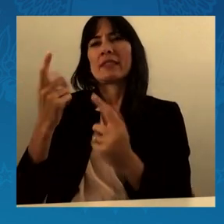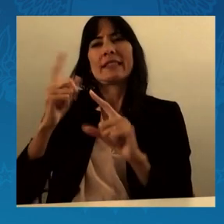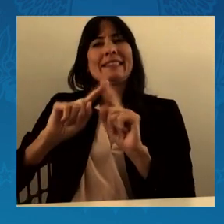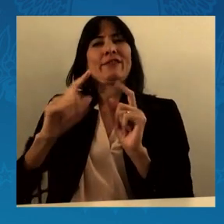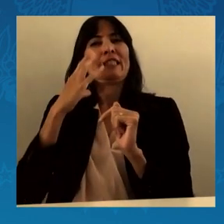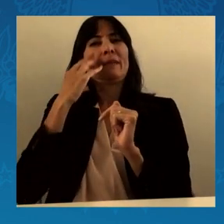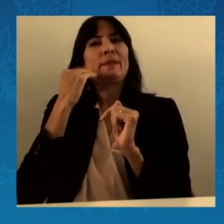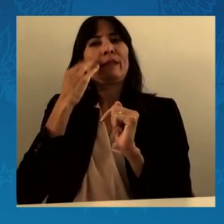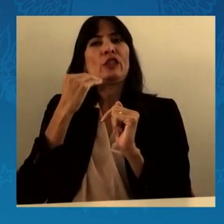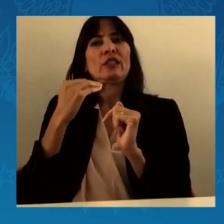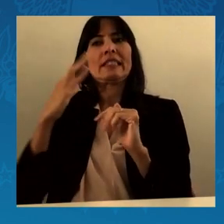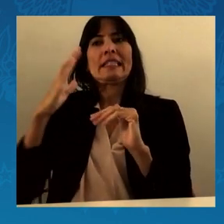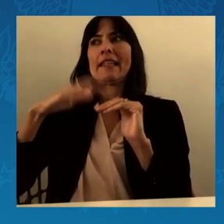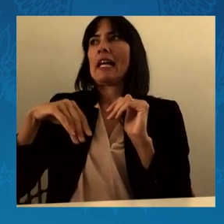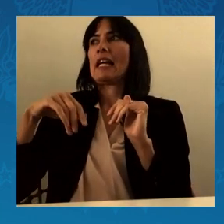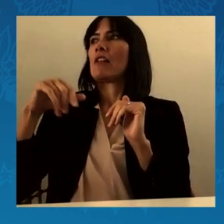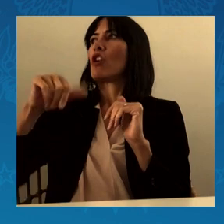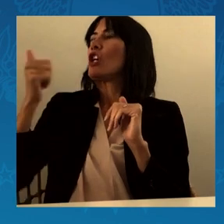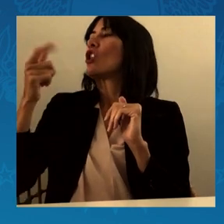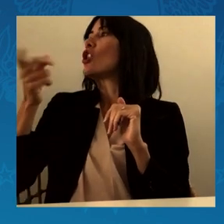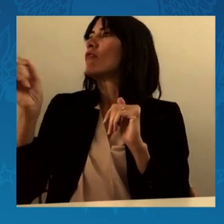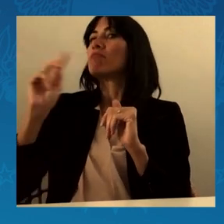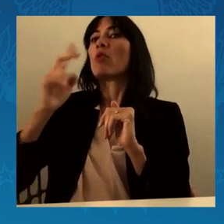and happened just to say, you know, it was a choice for me.